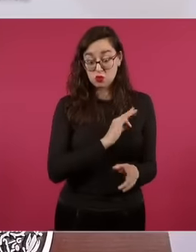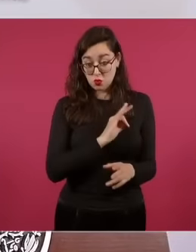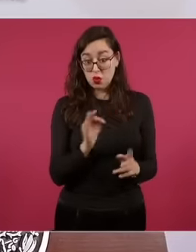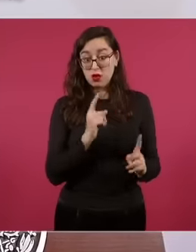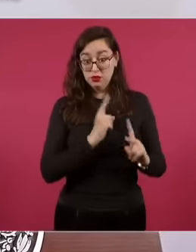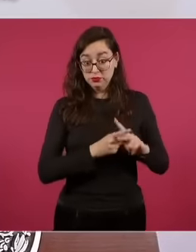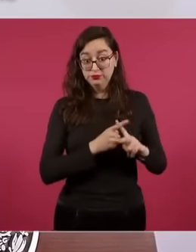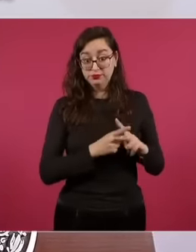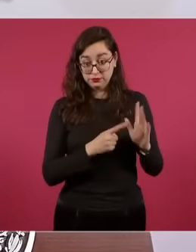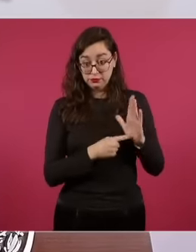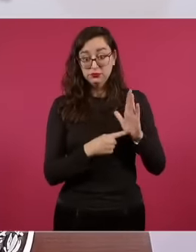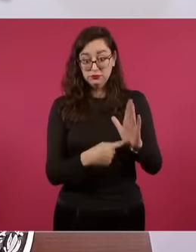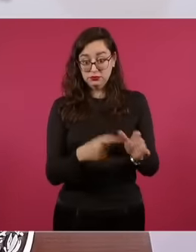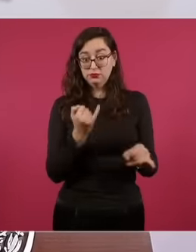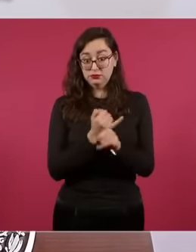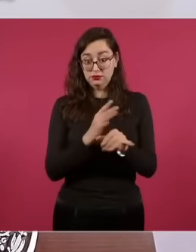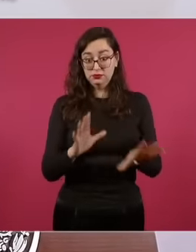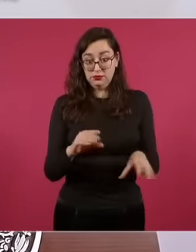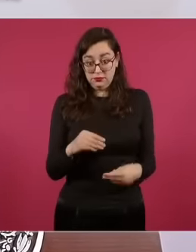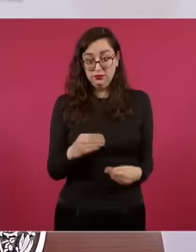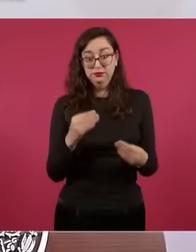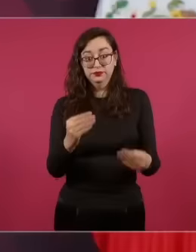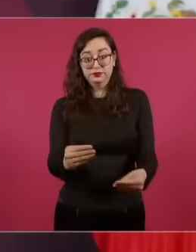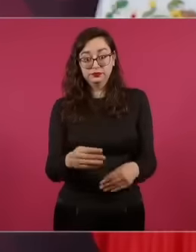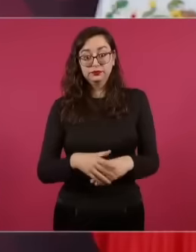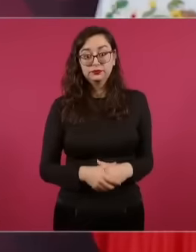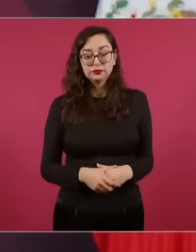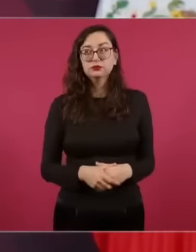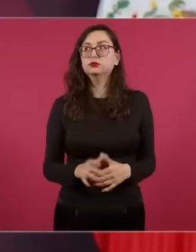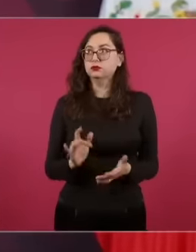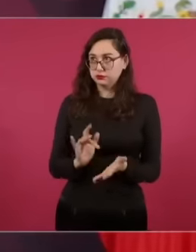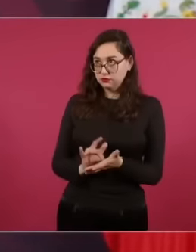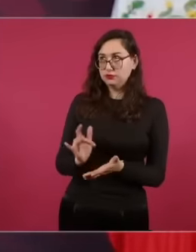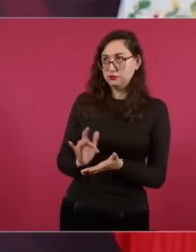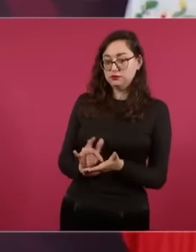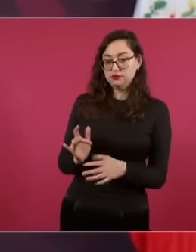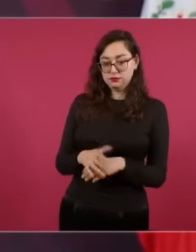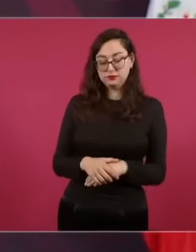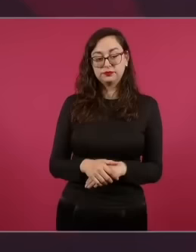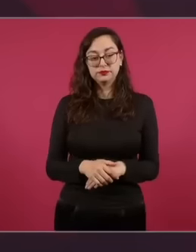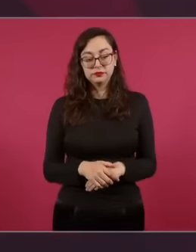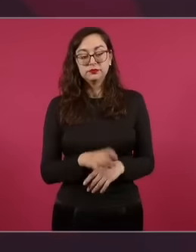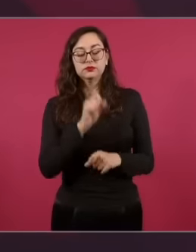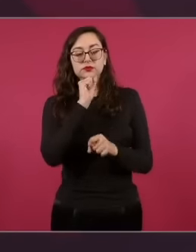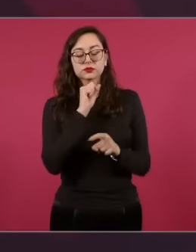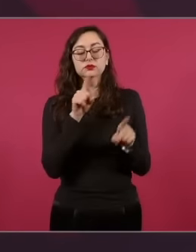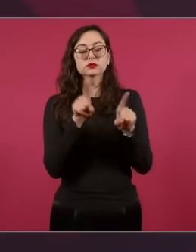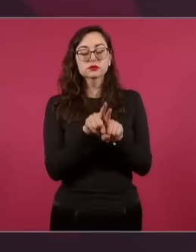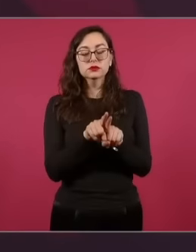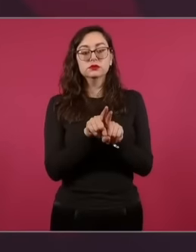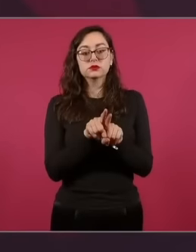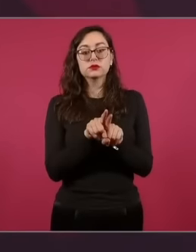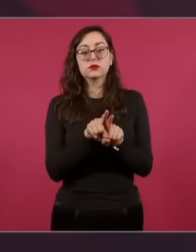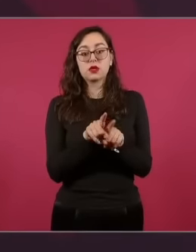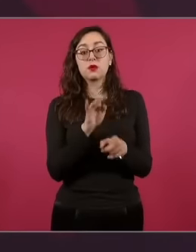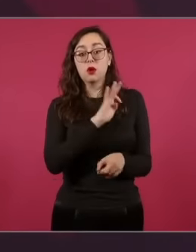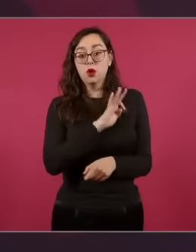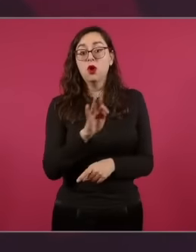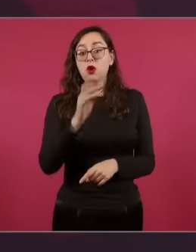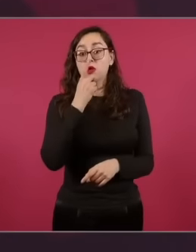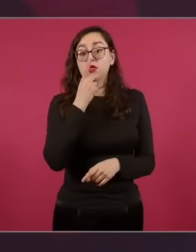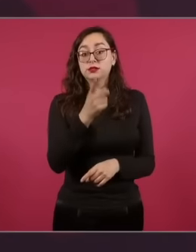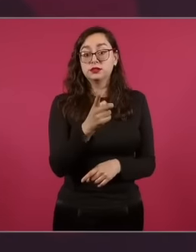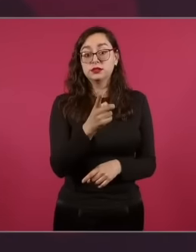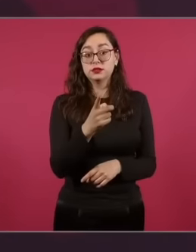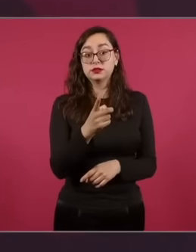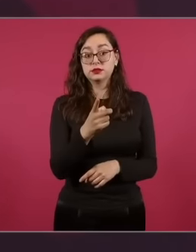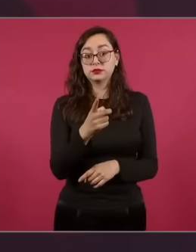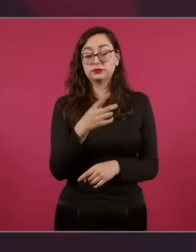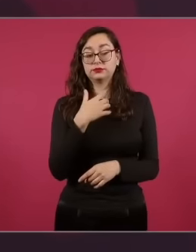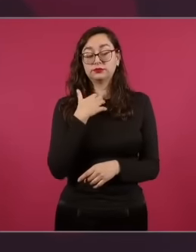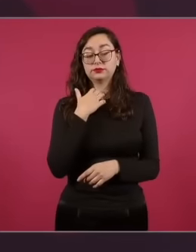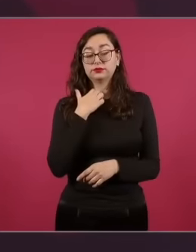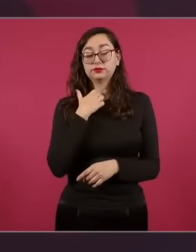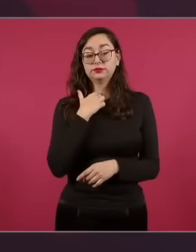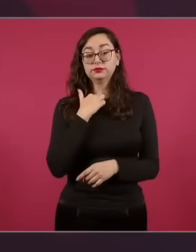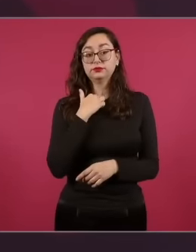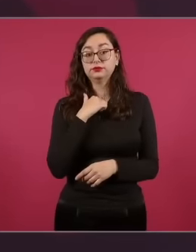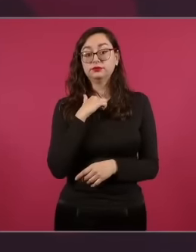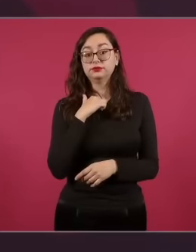We can give you the information. Thank you and we can also give you the information on how much you have earned